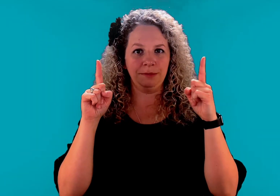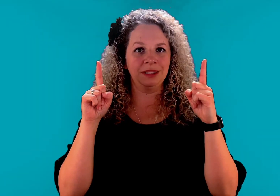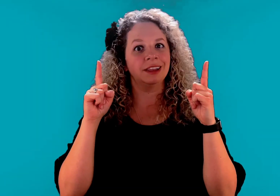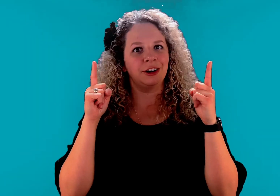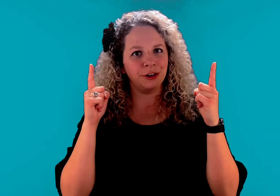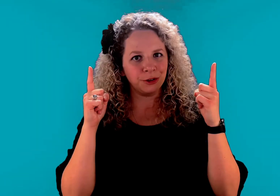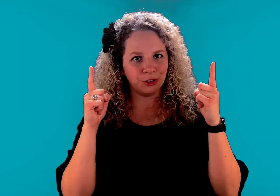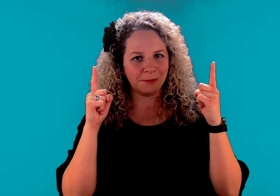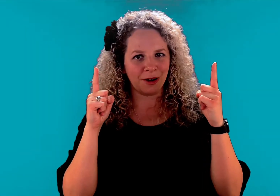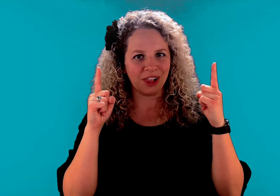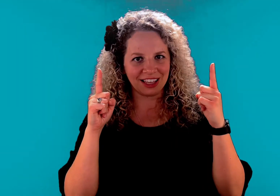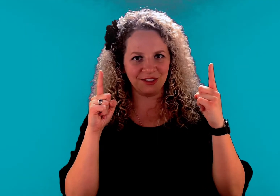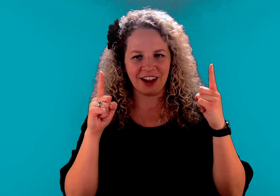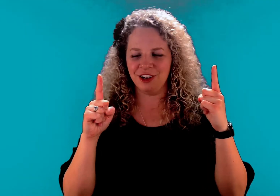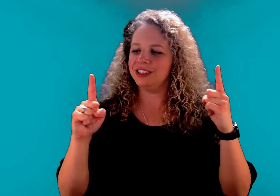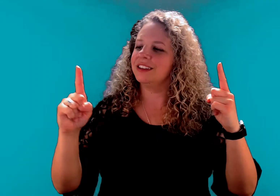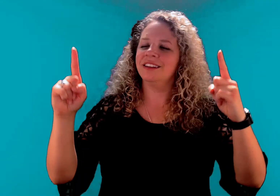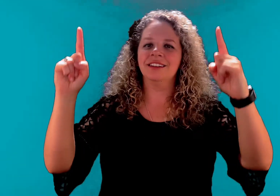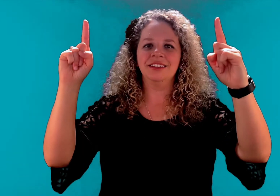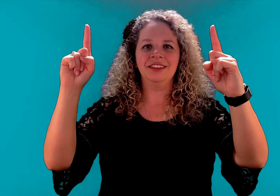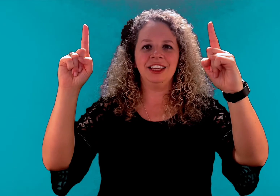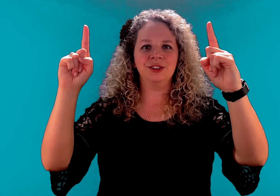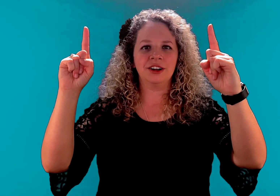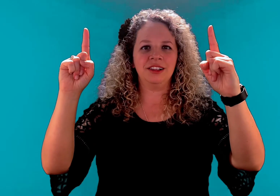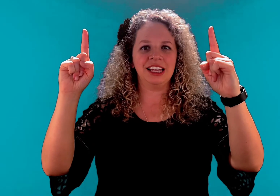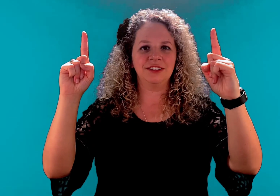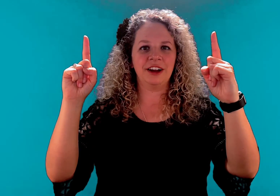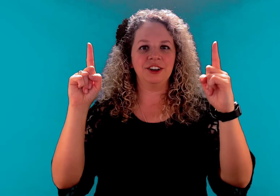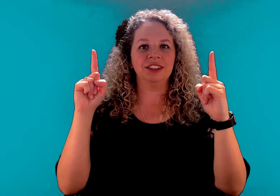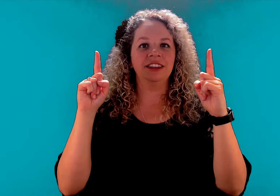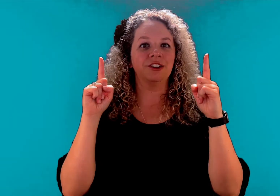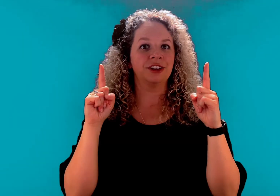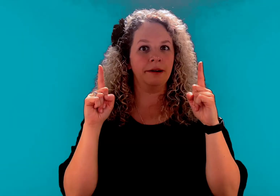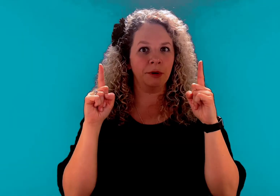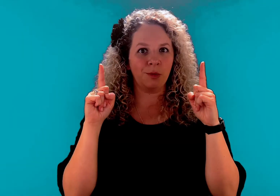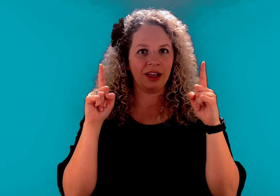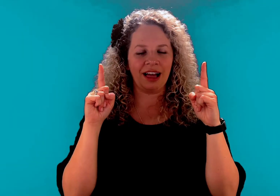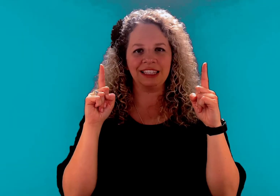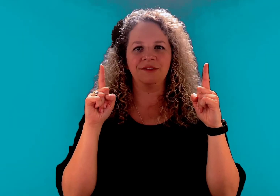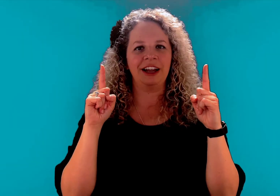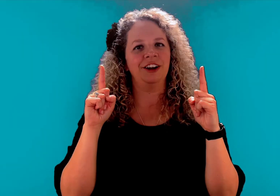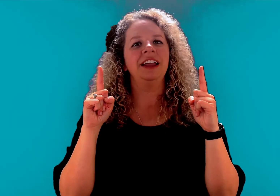Later you'll learn about classifiers. These are classifiers. They're the number 1 classifier